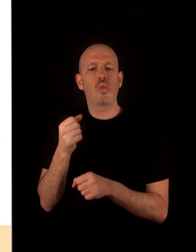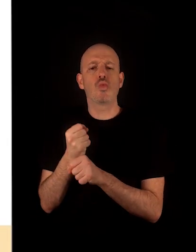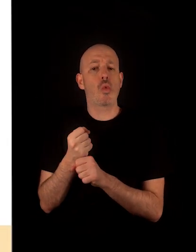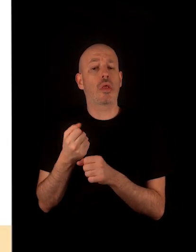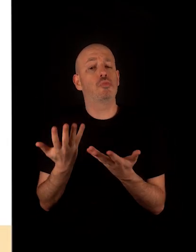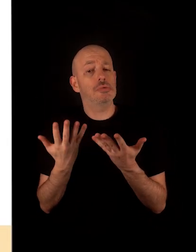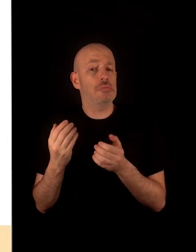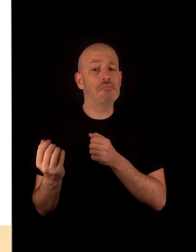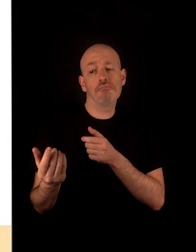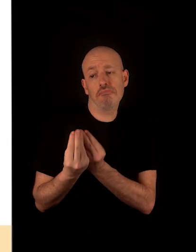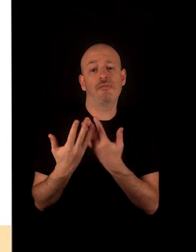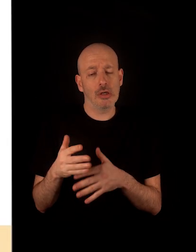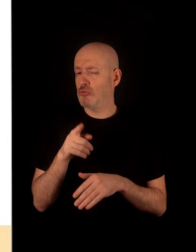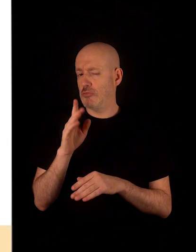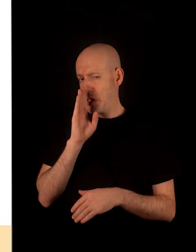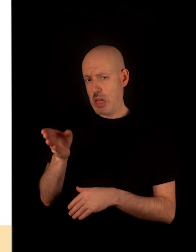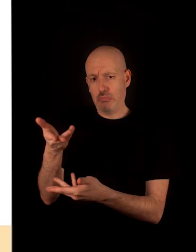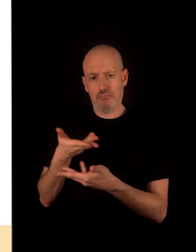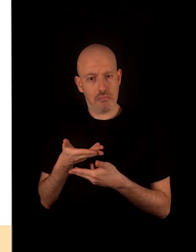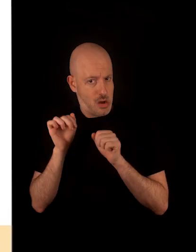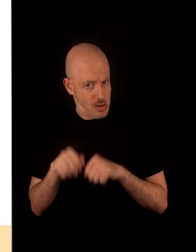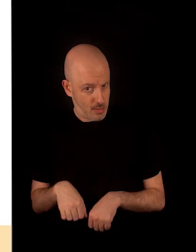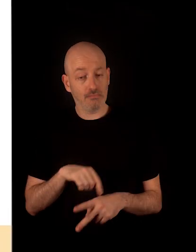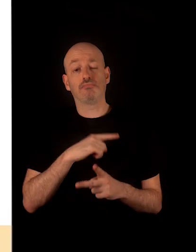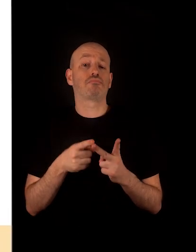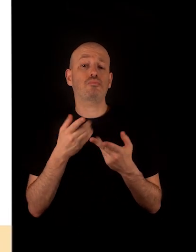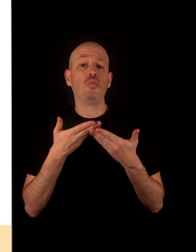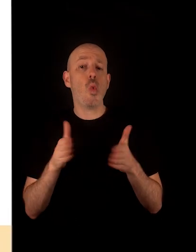And we always say that it's very, very important that this is